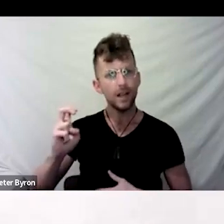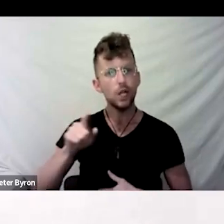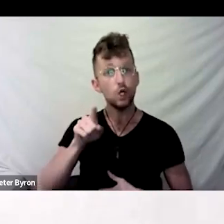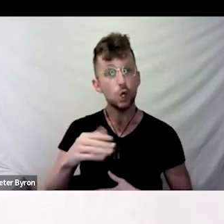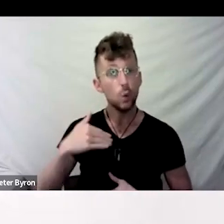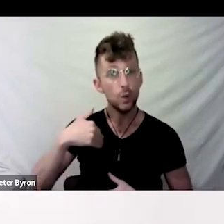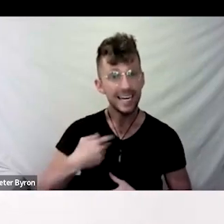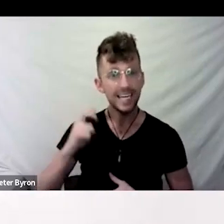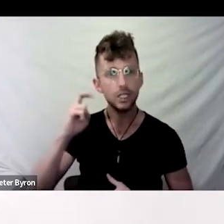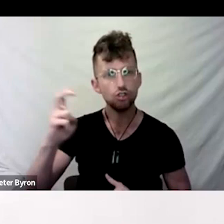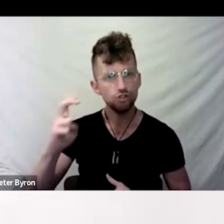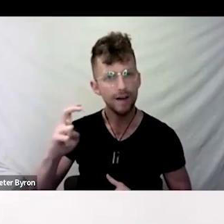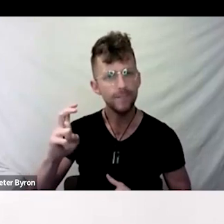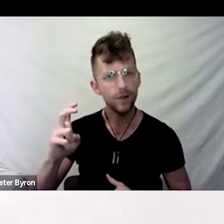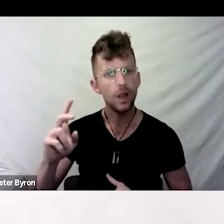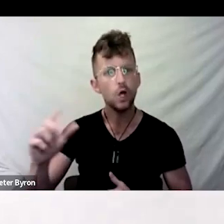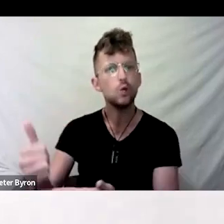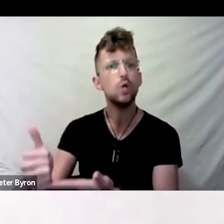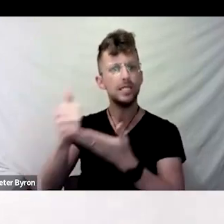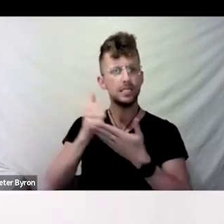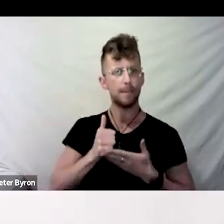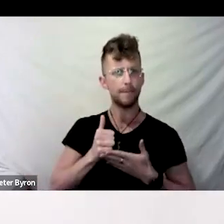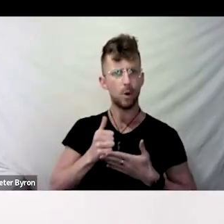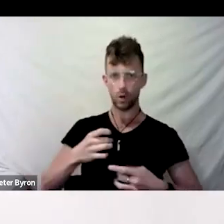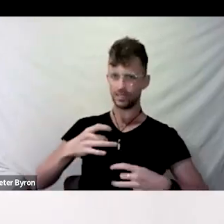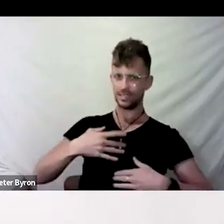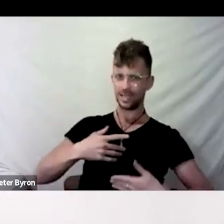overall a cost effective use of respite funding compared to other uses?